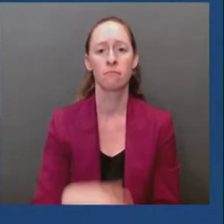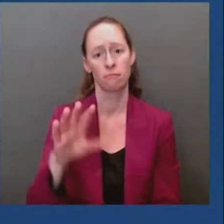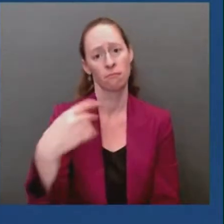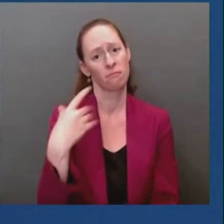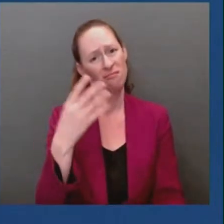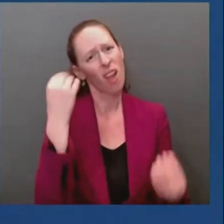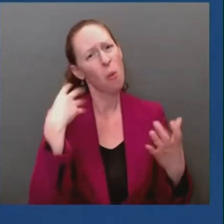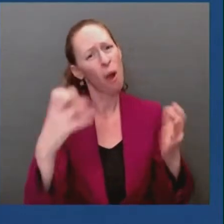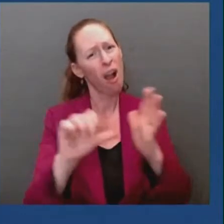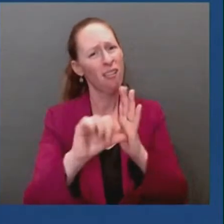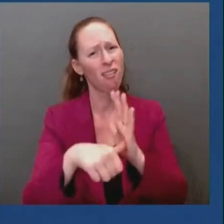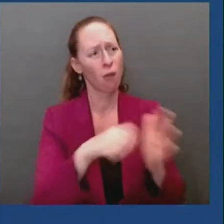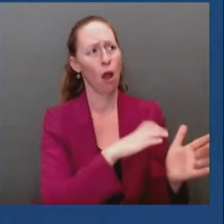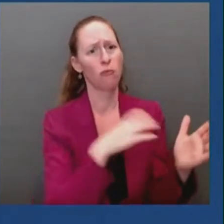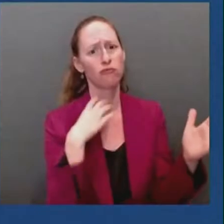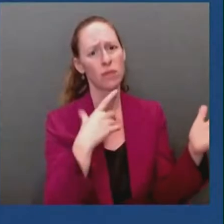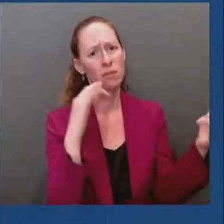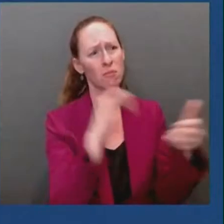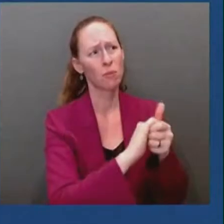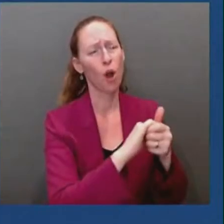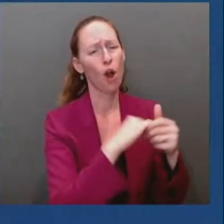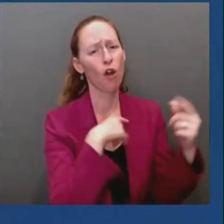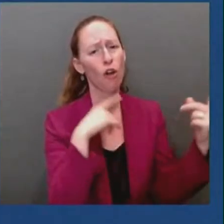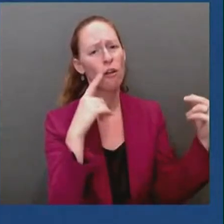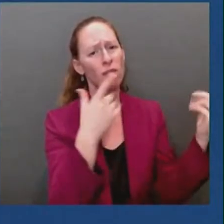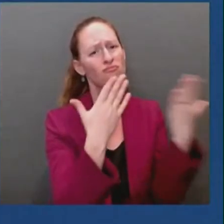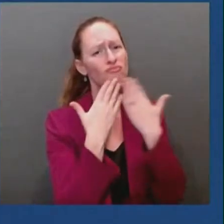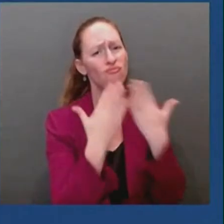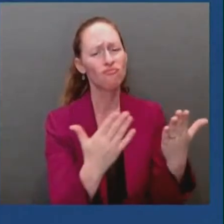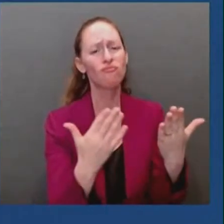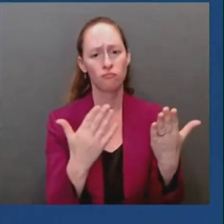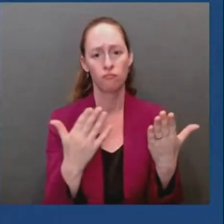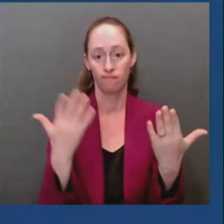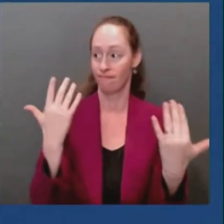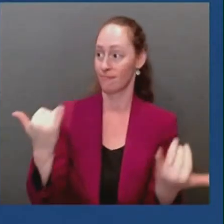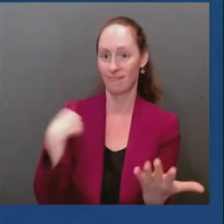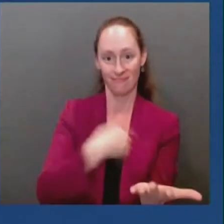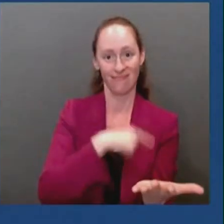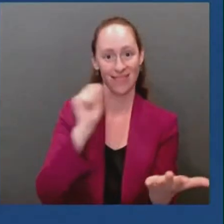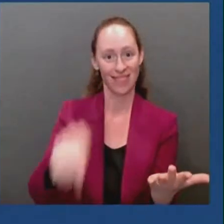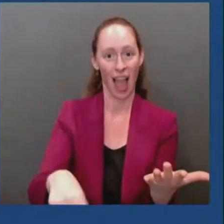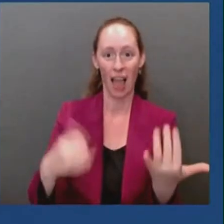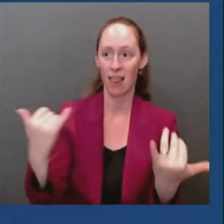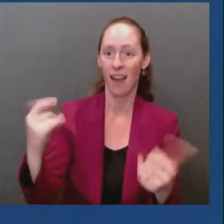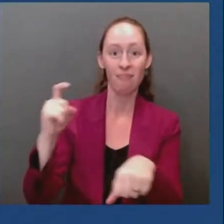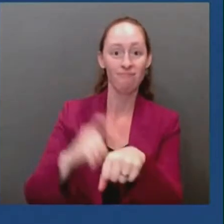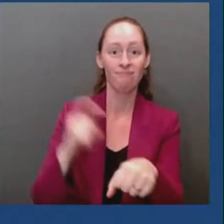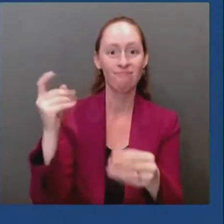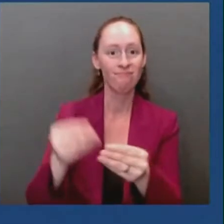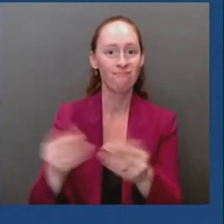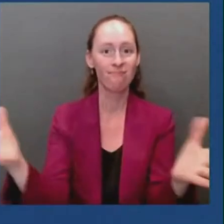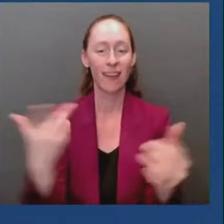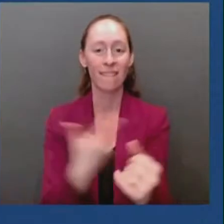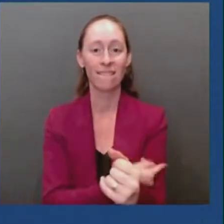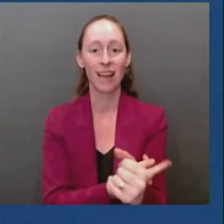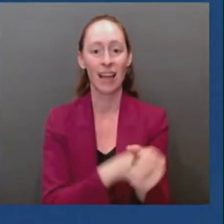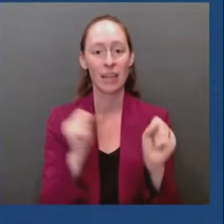TO ADD ANYTHING. OUT AT T HE CONGRESS HAS BEE RESPONSIBLE PARTNER IN THIS